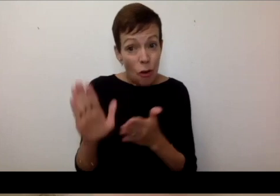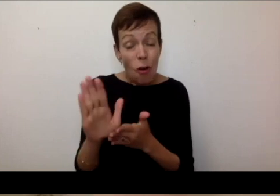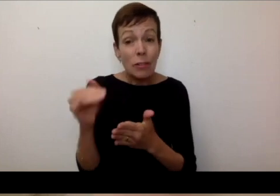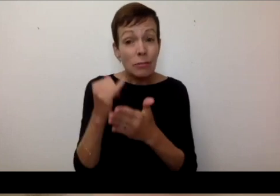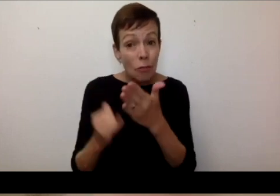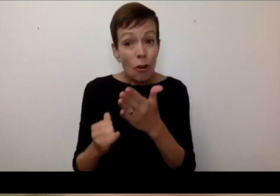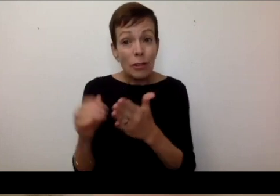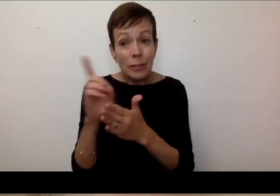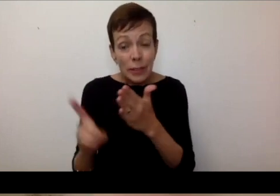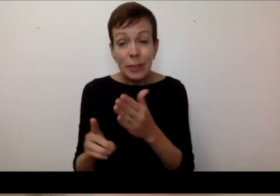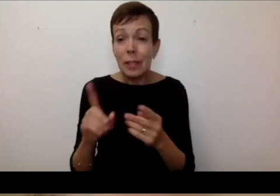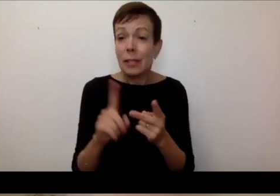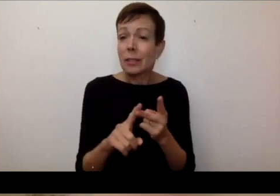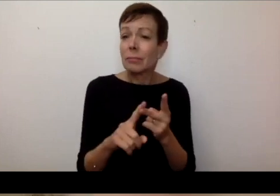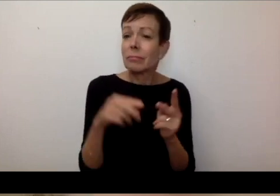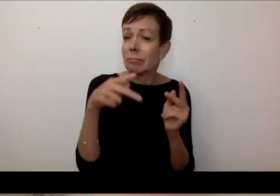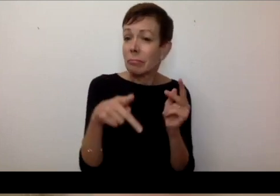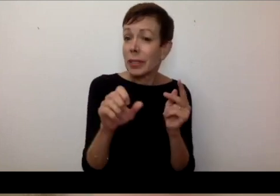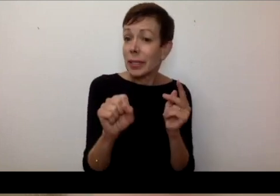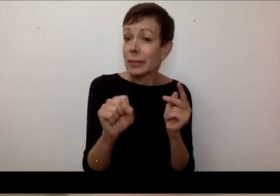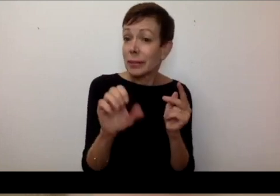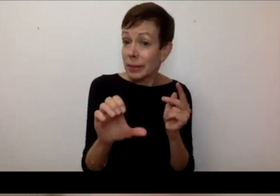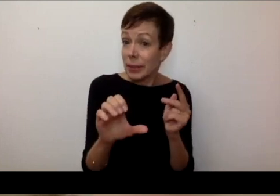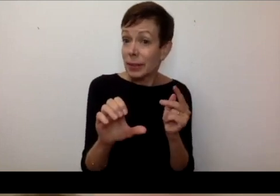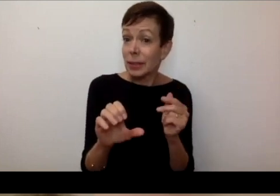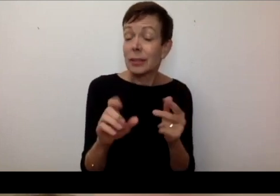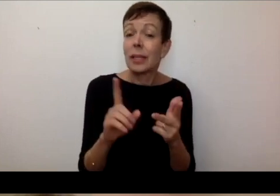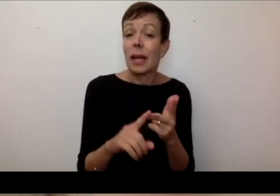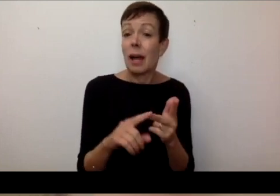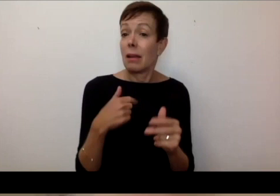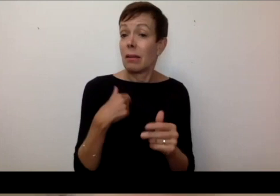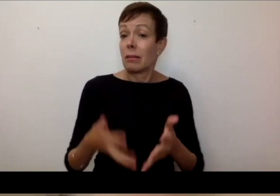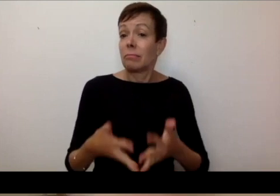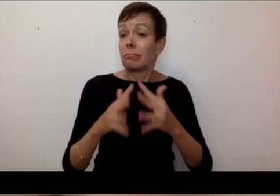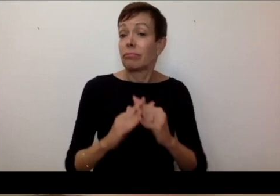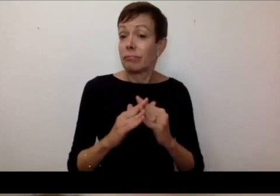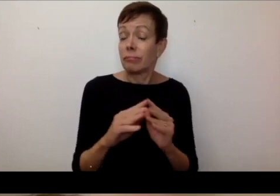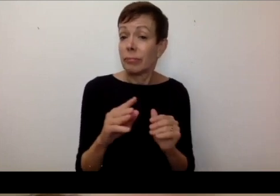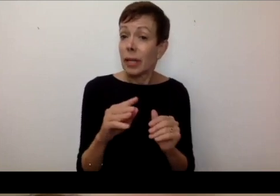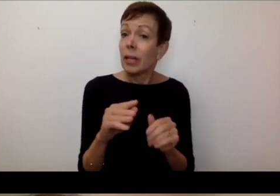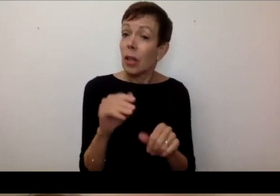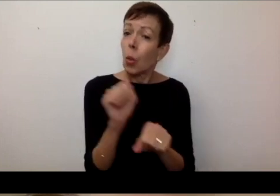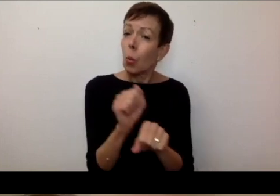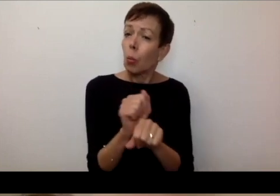also at public service alliance of canada and co-founder of the vancouver mayworks festival of working people of the arts